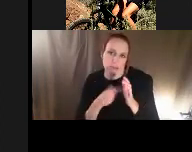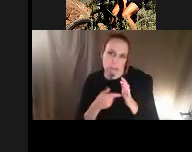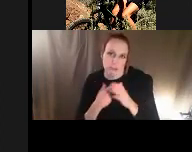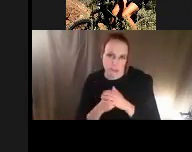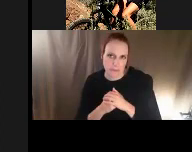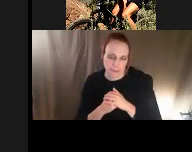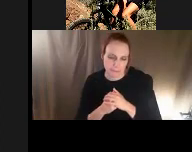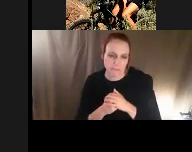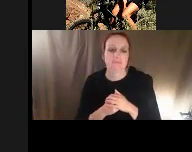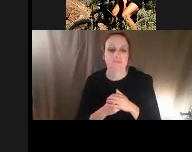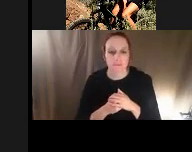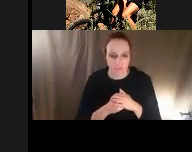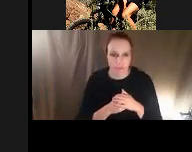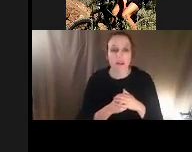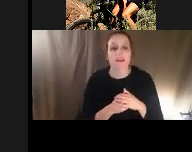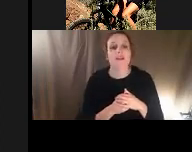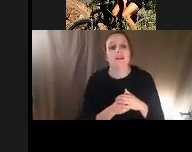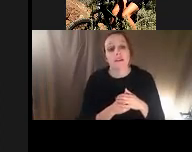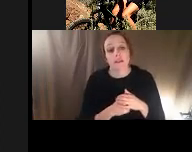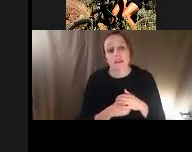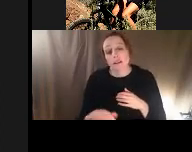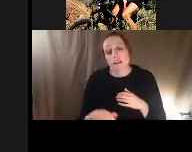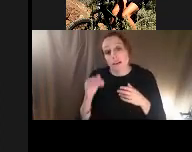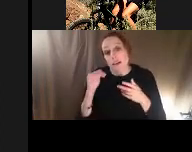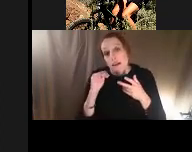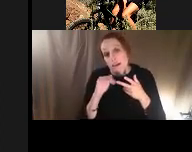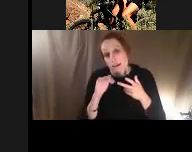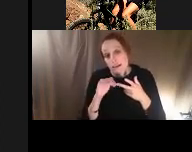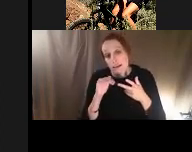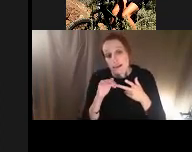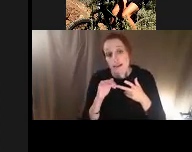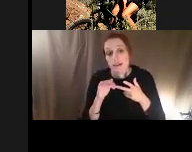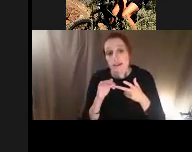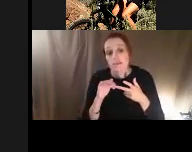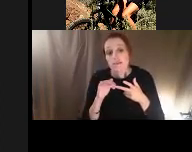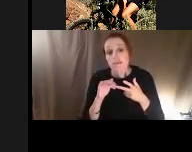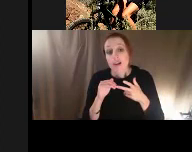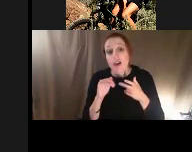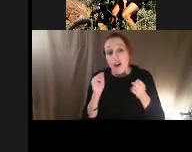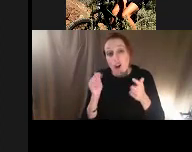Maybe one of the lesser known pieces of trauma is that all trauma leads to grief.